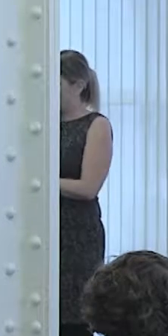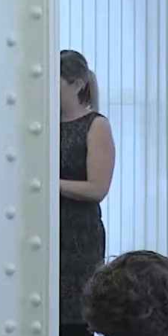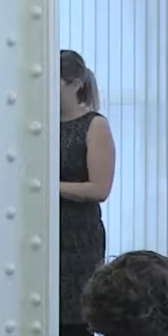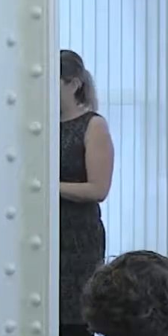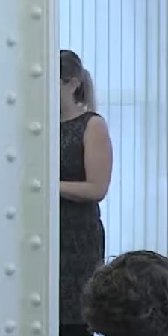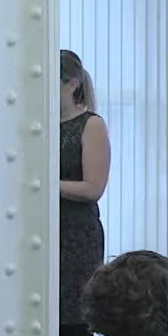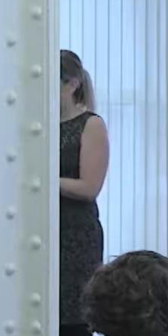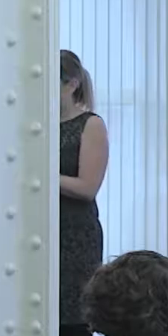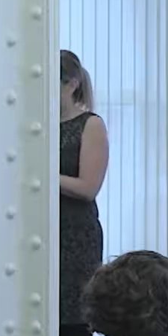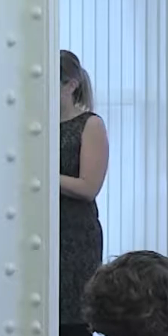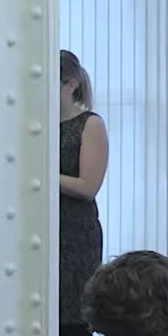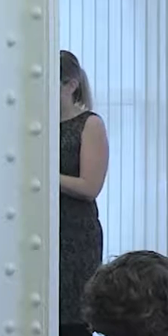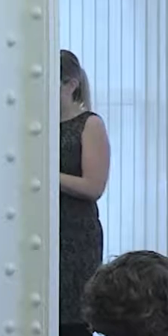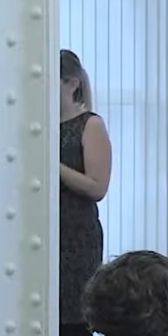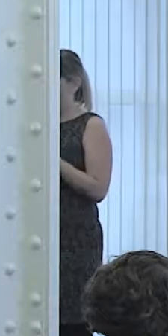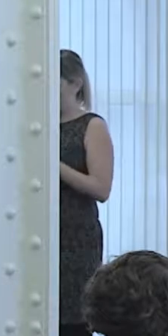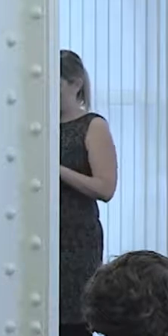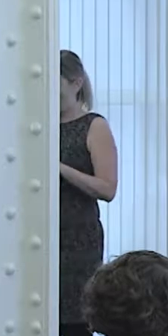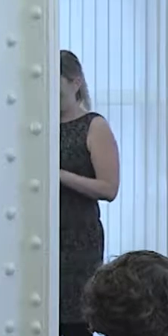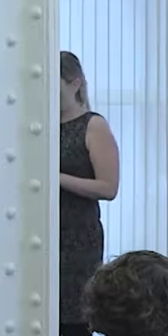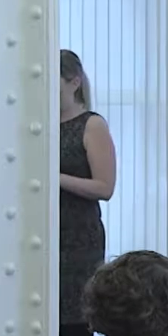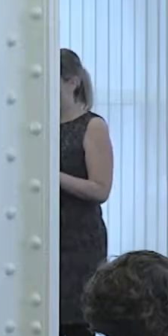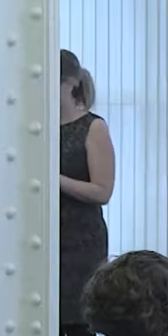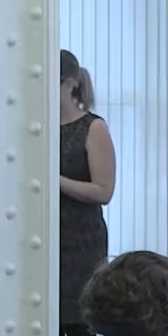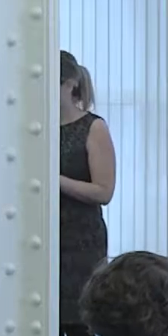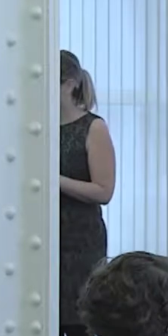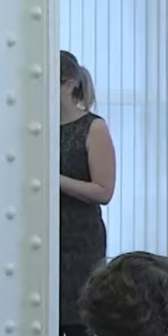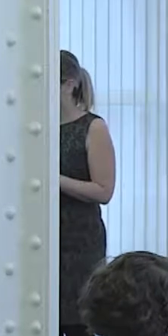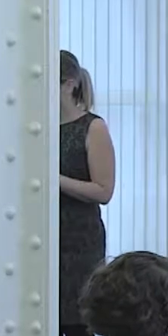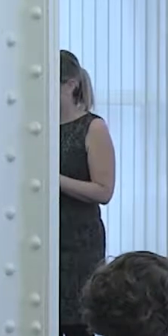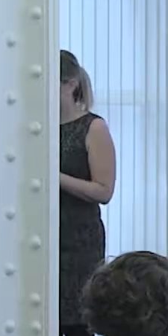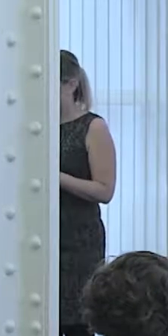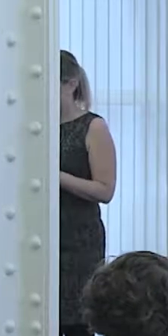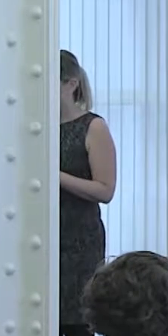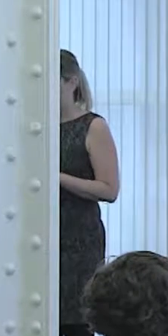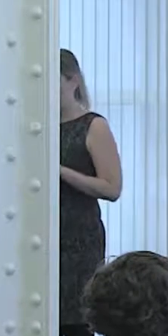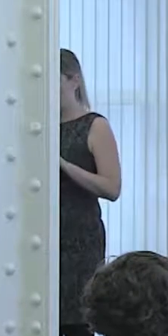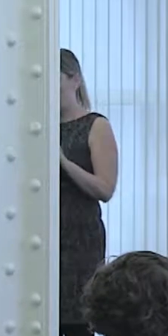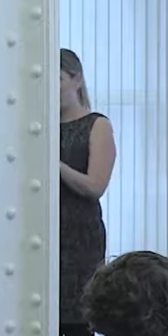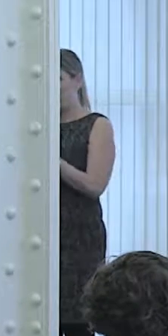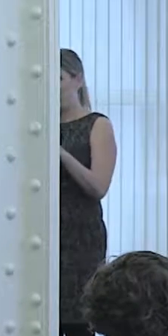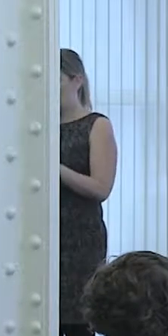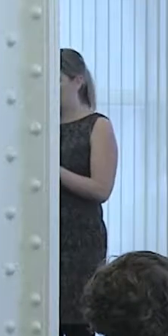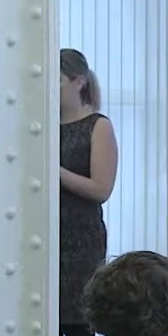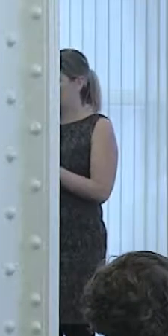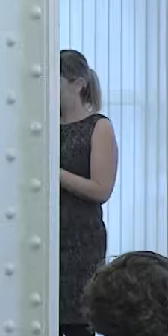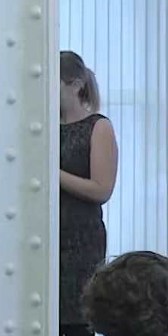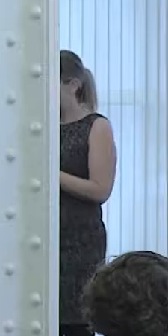that I was not a part of, for a variety of reasons. Because when people think of BDSM or kink,